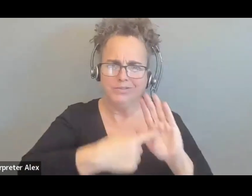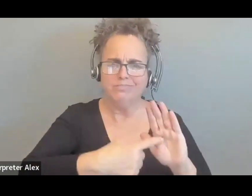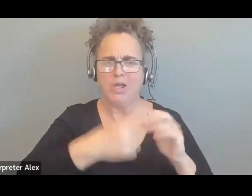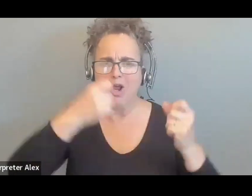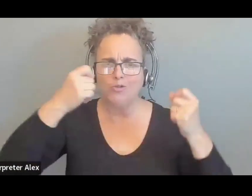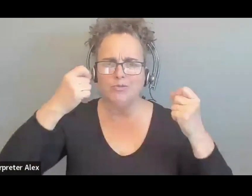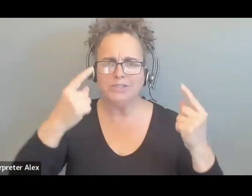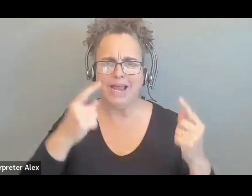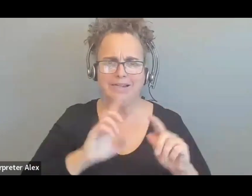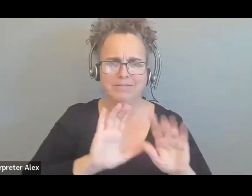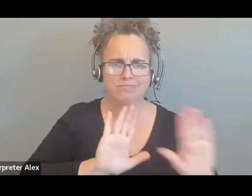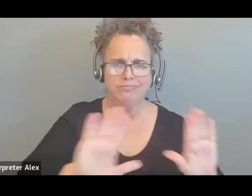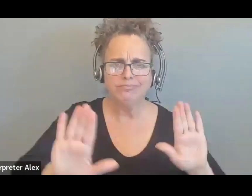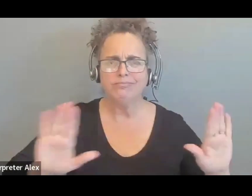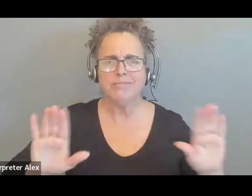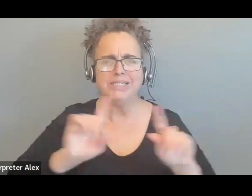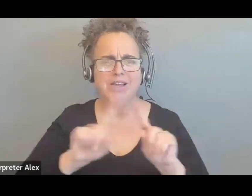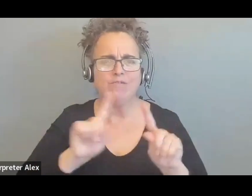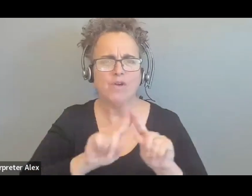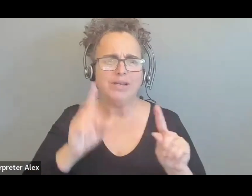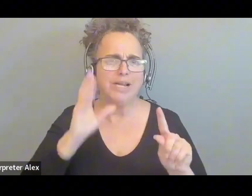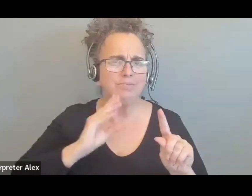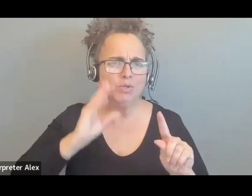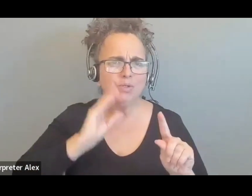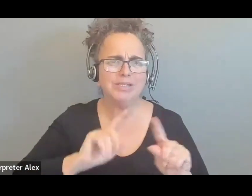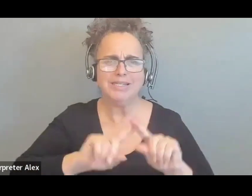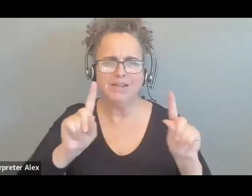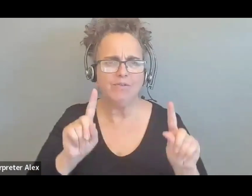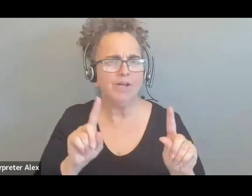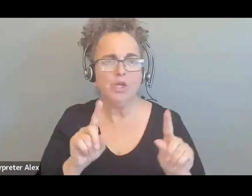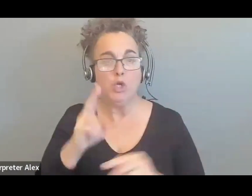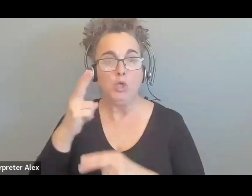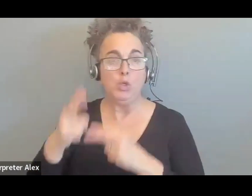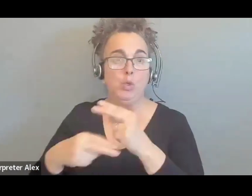and doesn't assume universal design means universal,